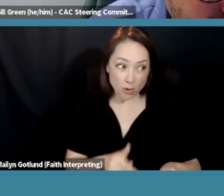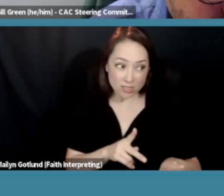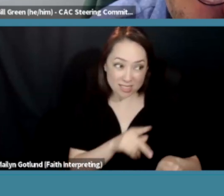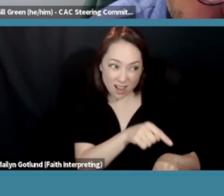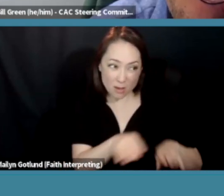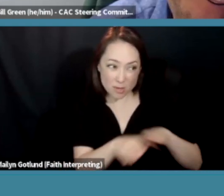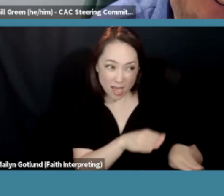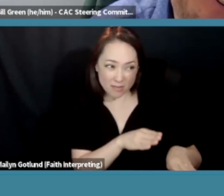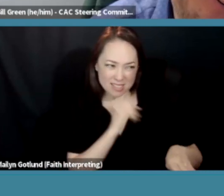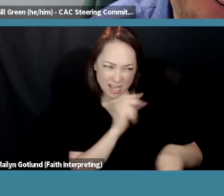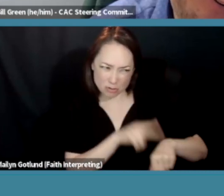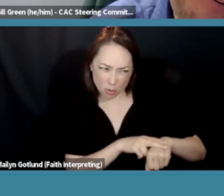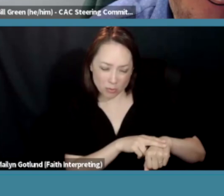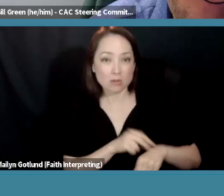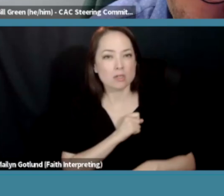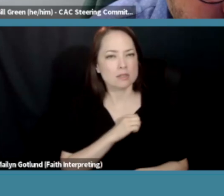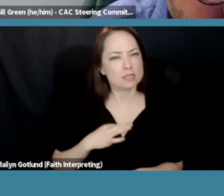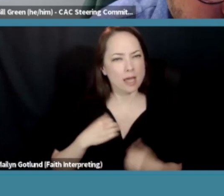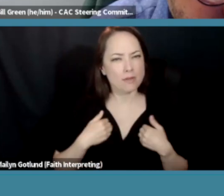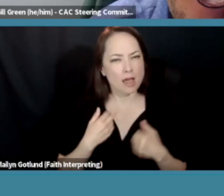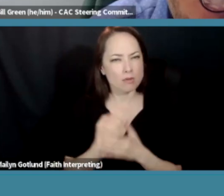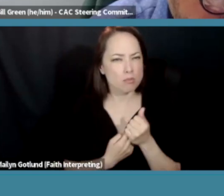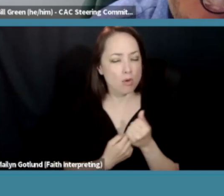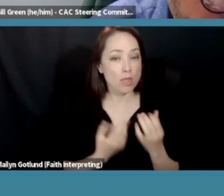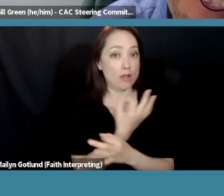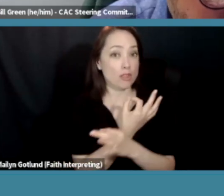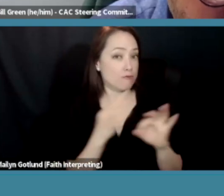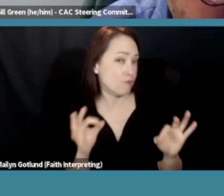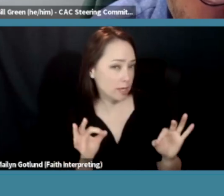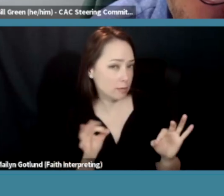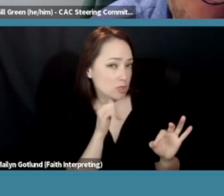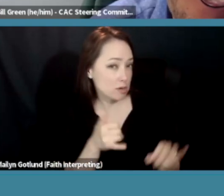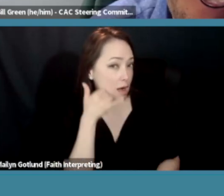Does staff have both the freedom to not call security and the understanding